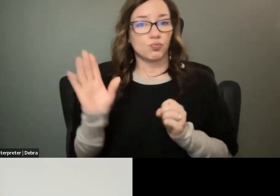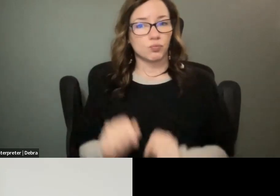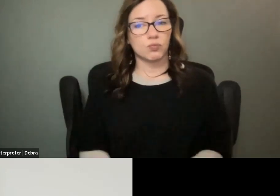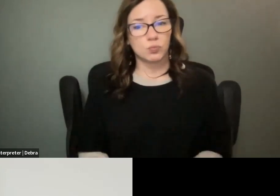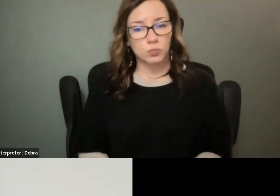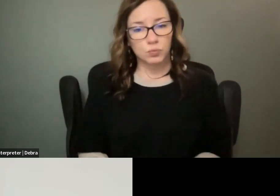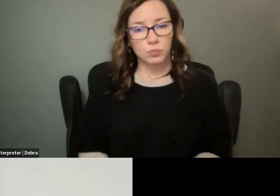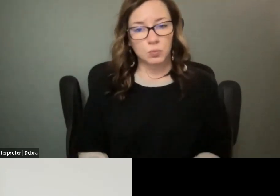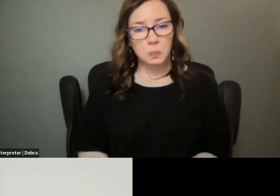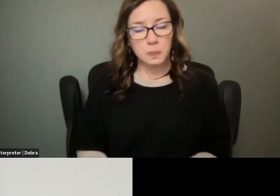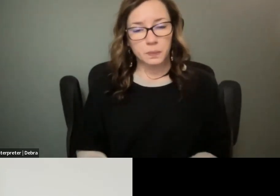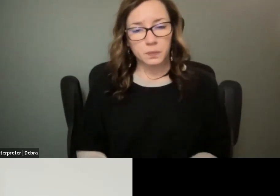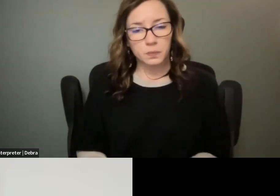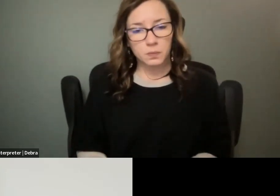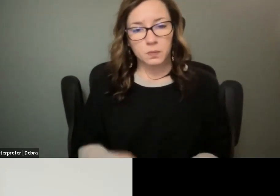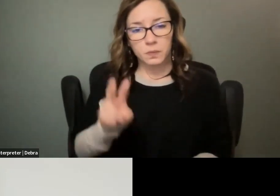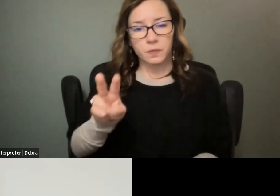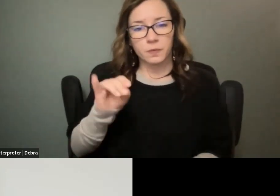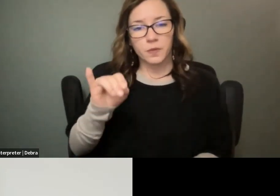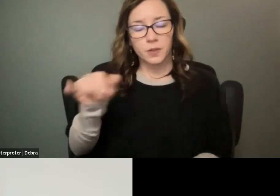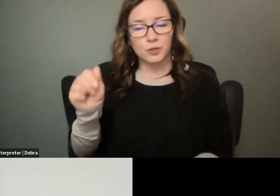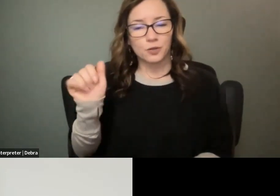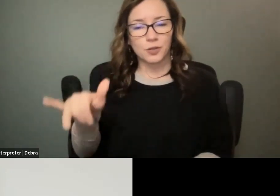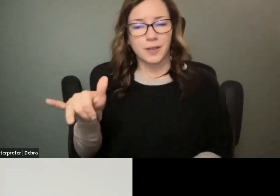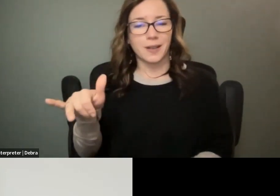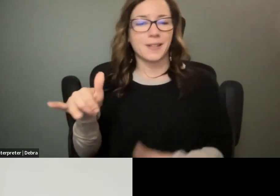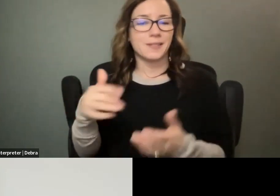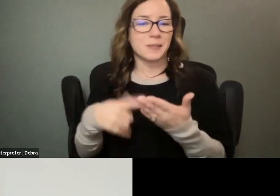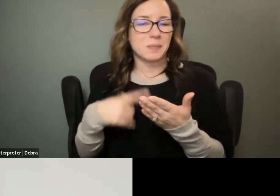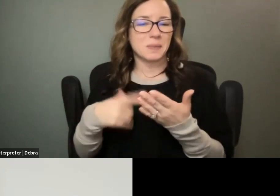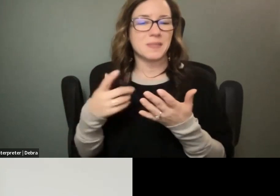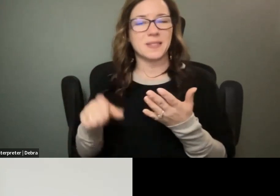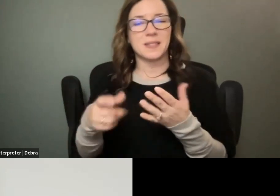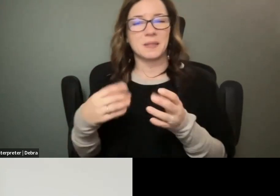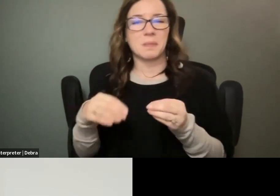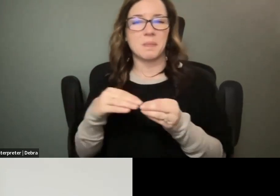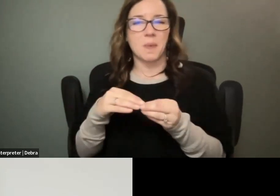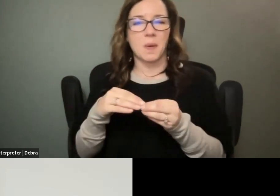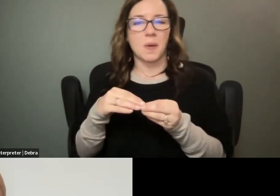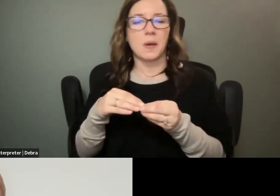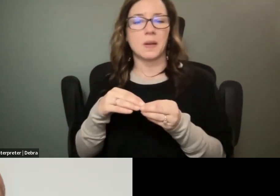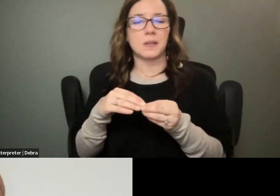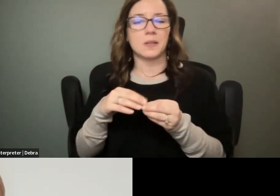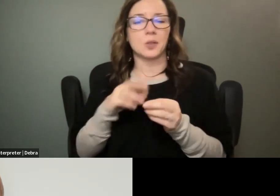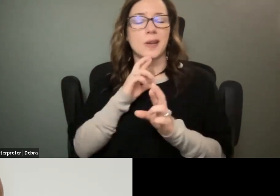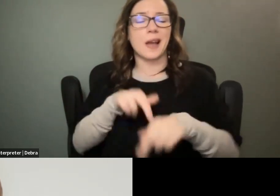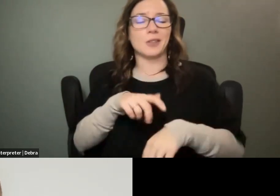seems to me Vijay sometimes right you just need to give more